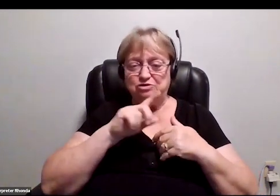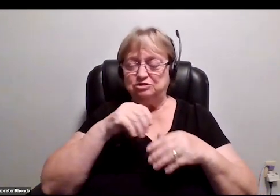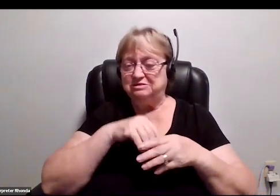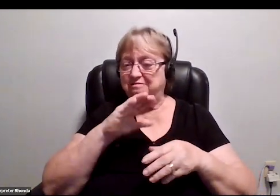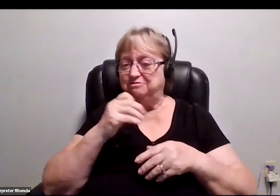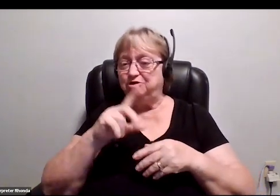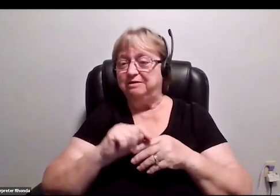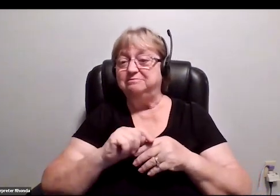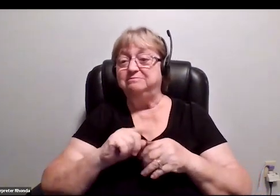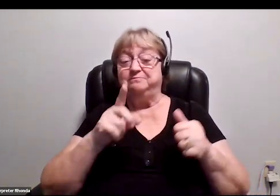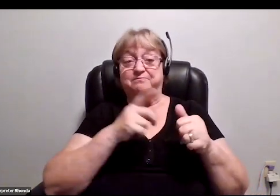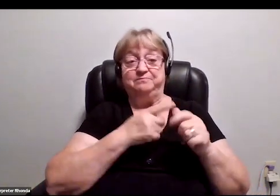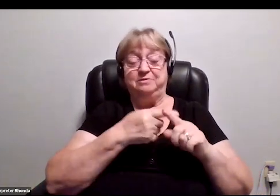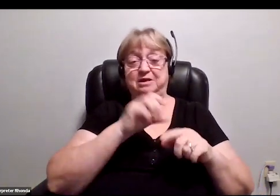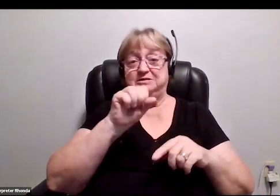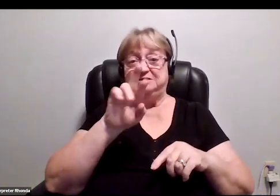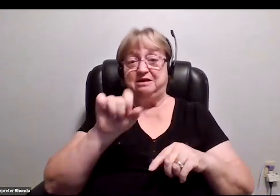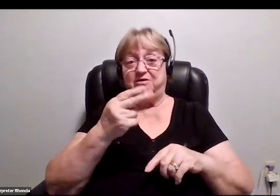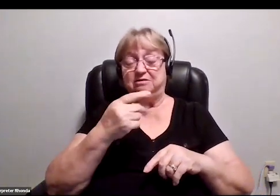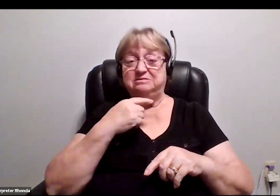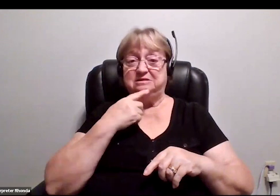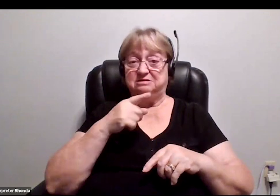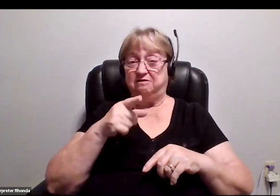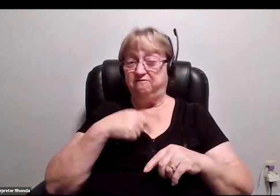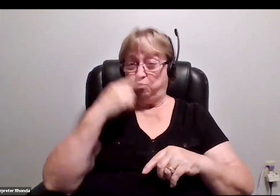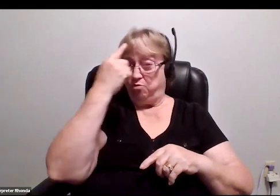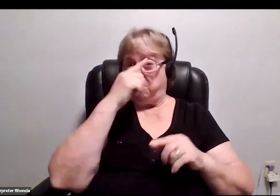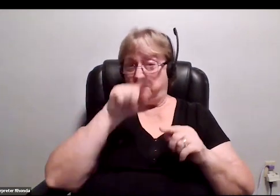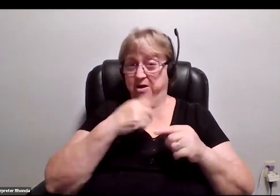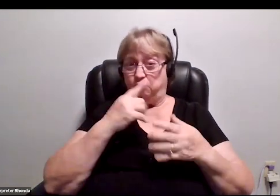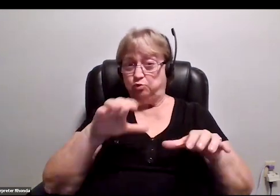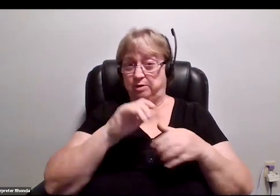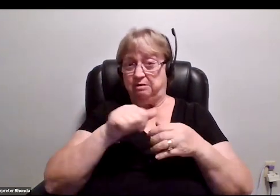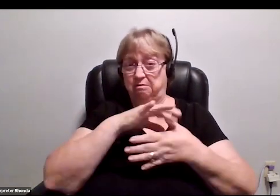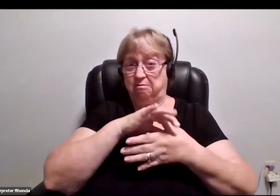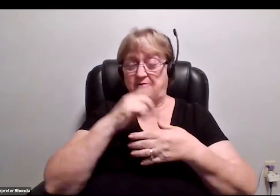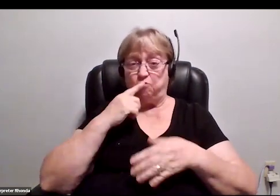The first is from Sarah who says, "Have you guys thought of doing any content for biochemistry related